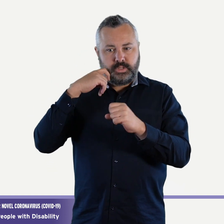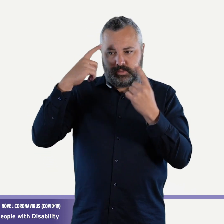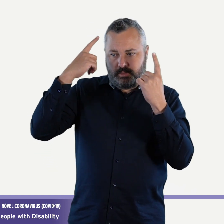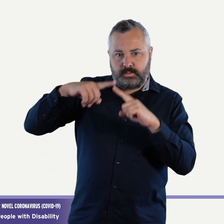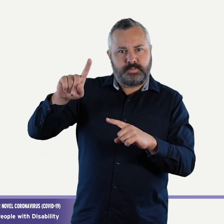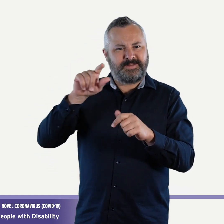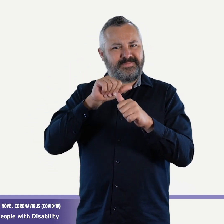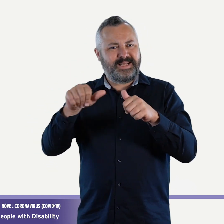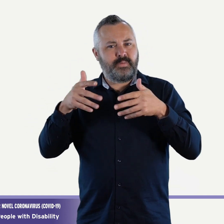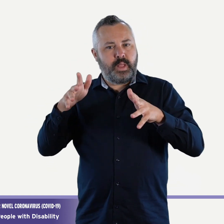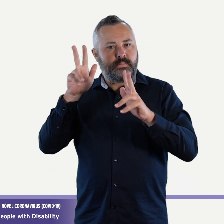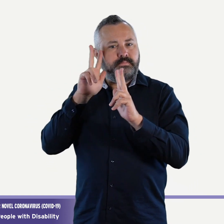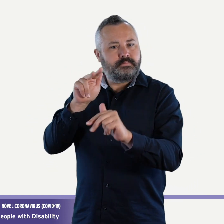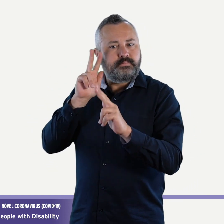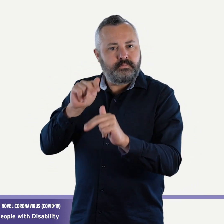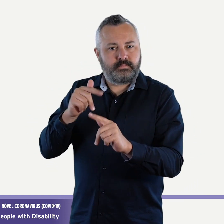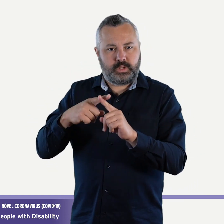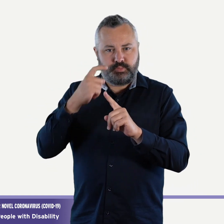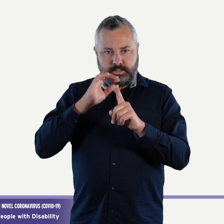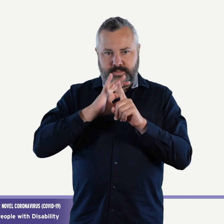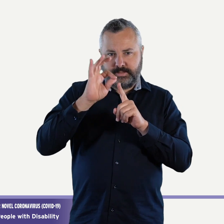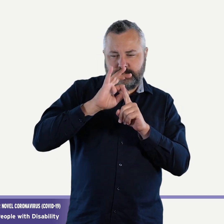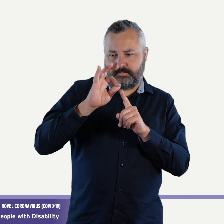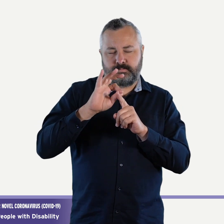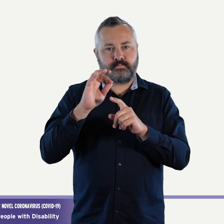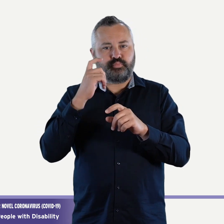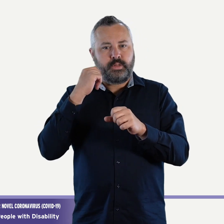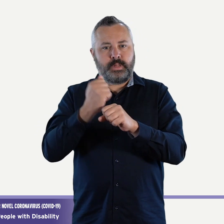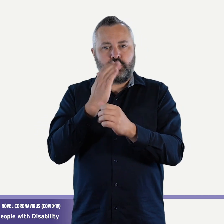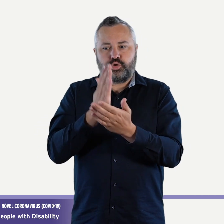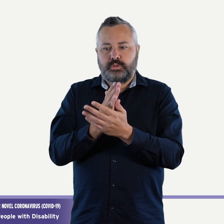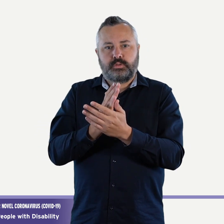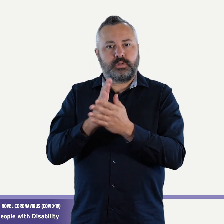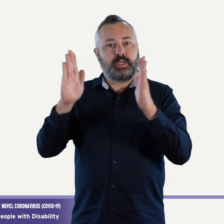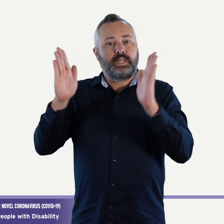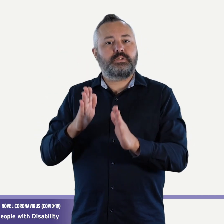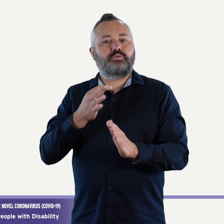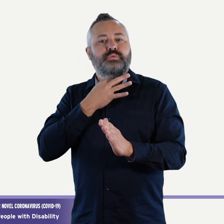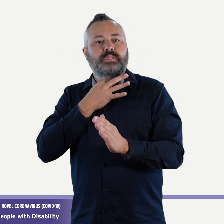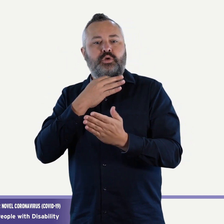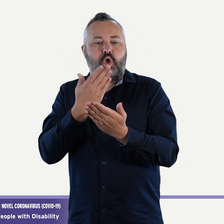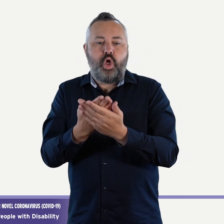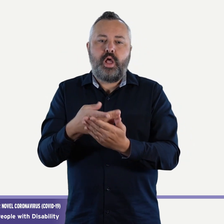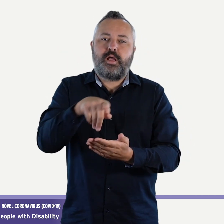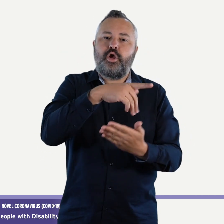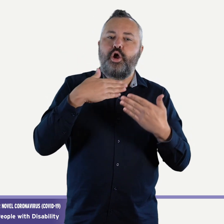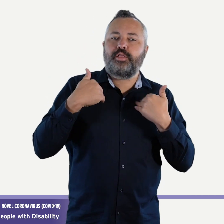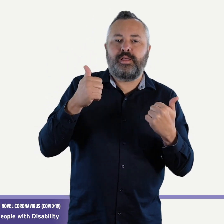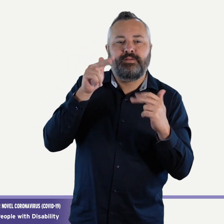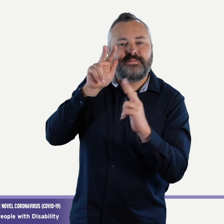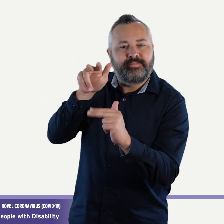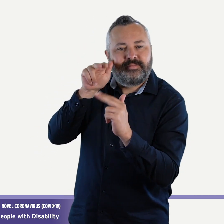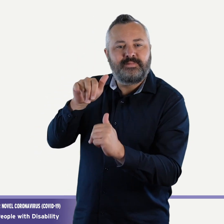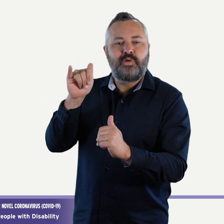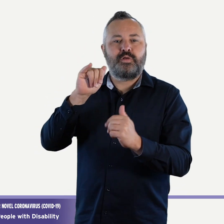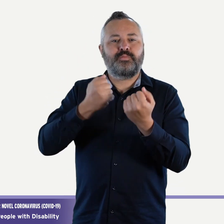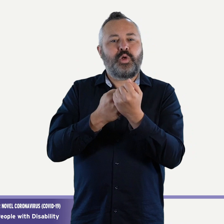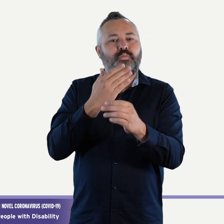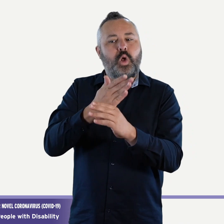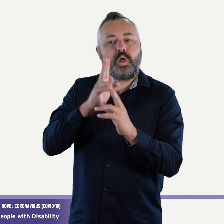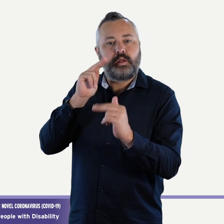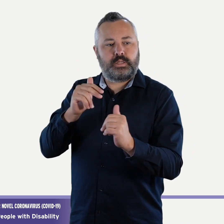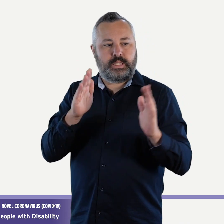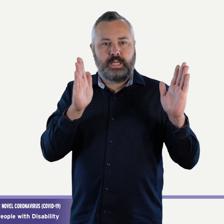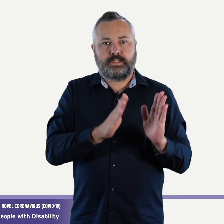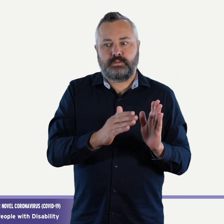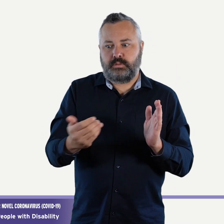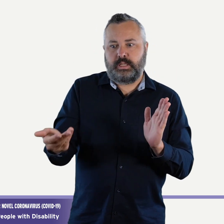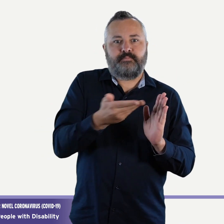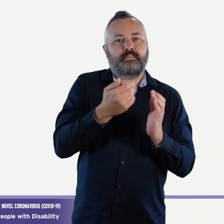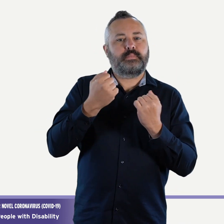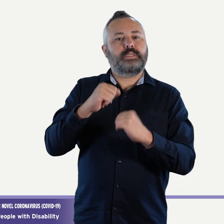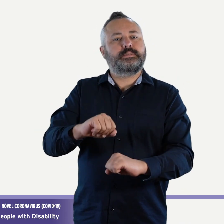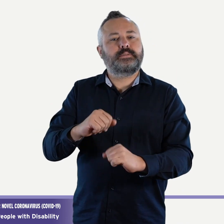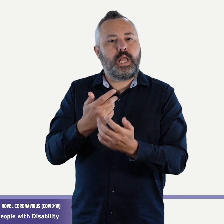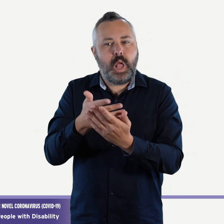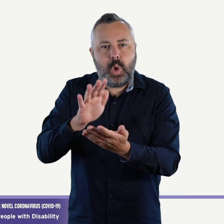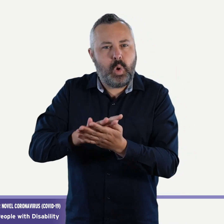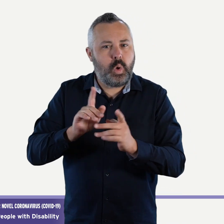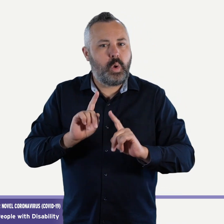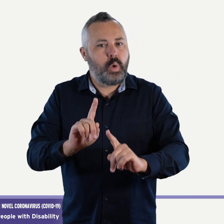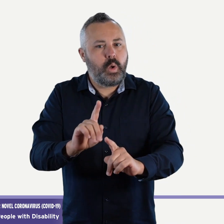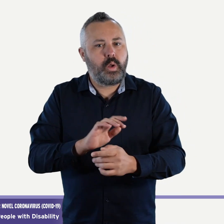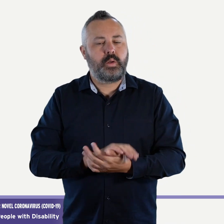and reduce additional burden from COVID-19 for healthcare and disability support workers.